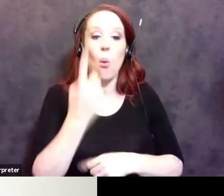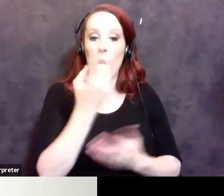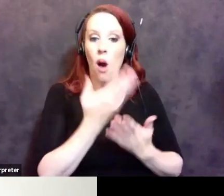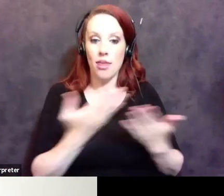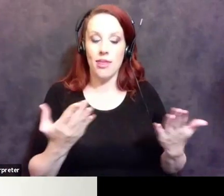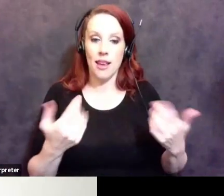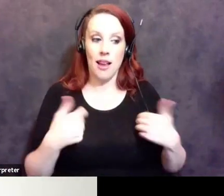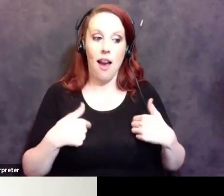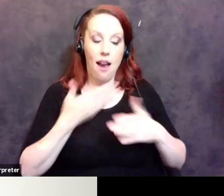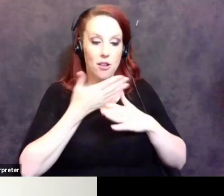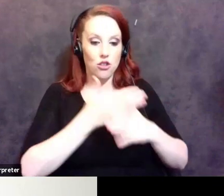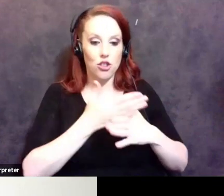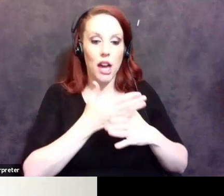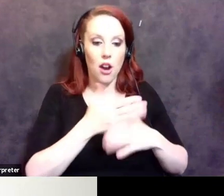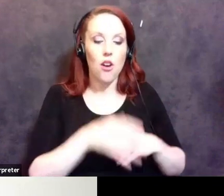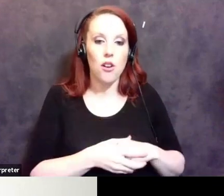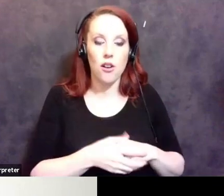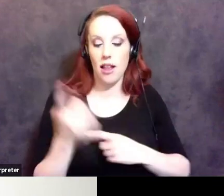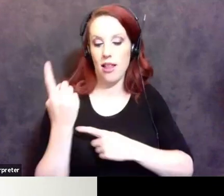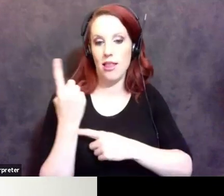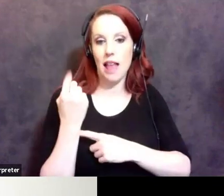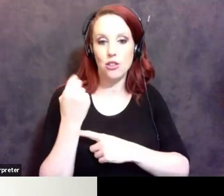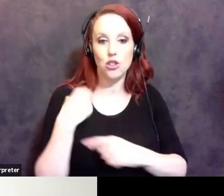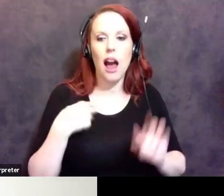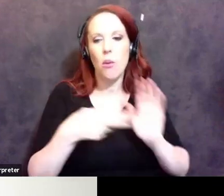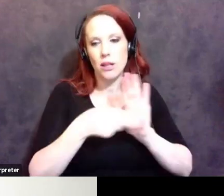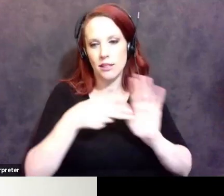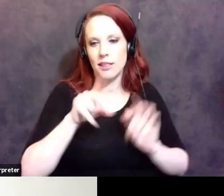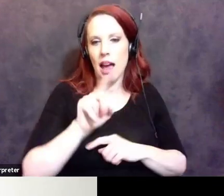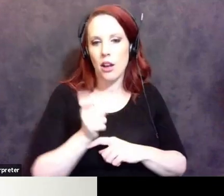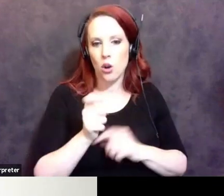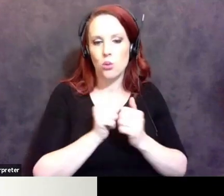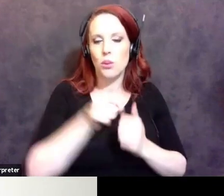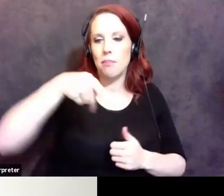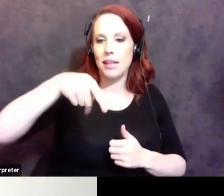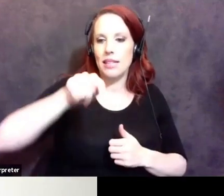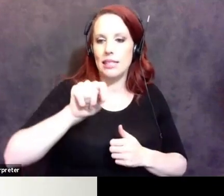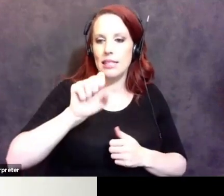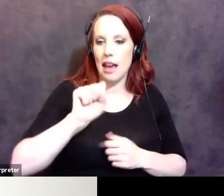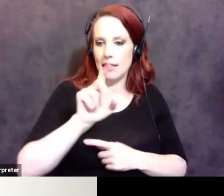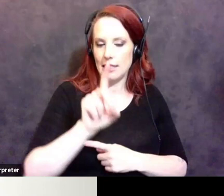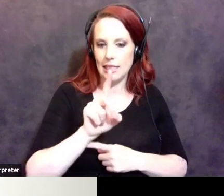shared is that last year I got diagnosed with PTSD, post traumatic stress disorder and I